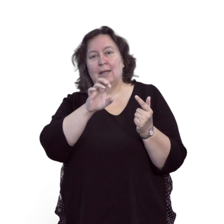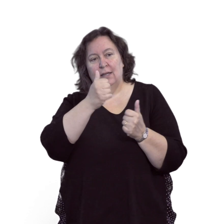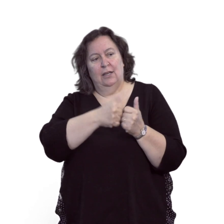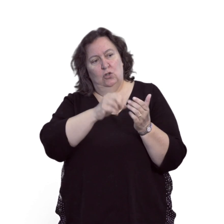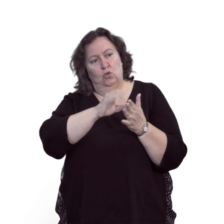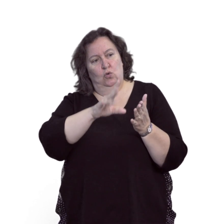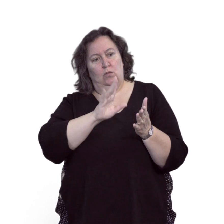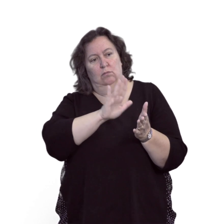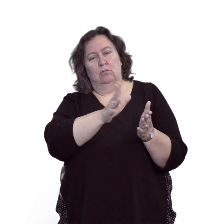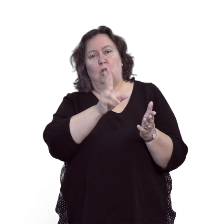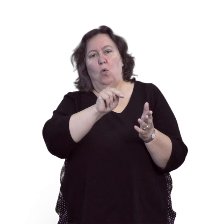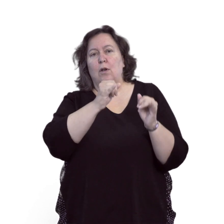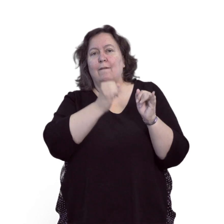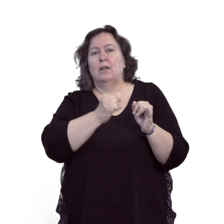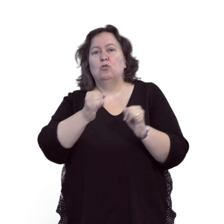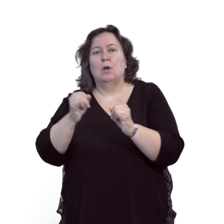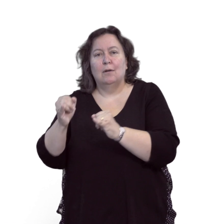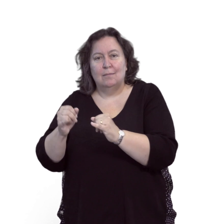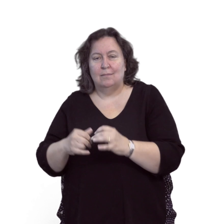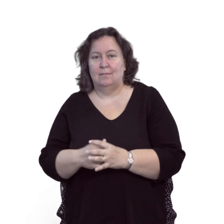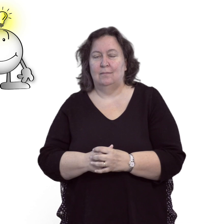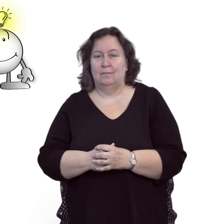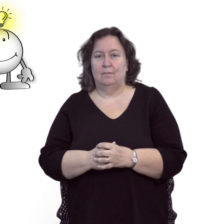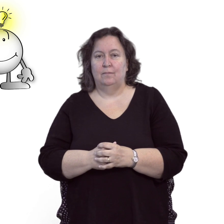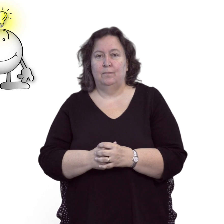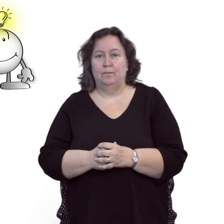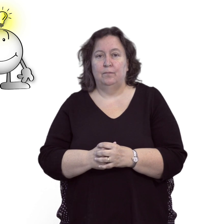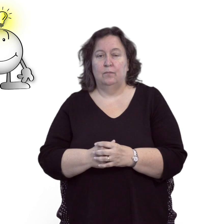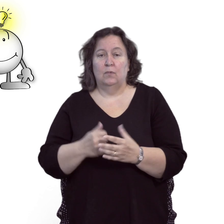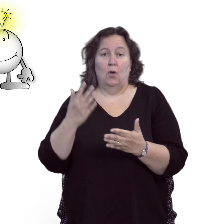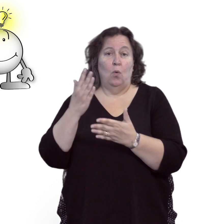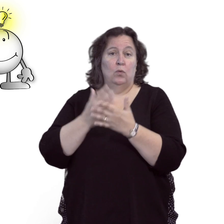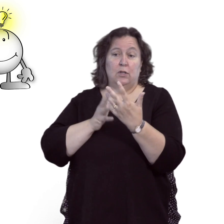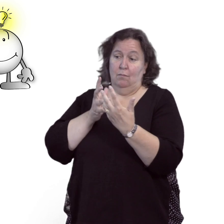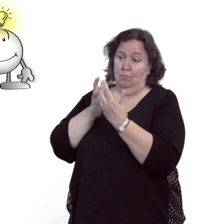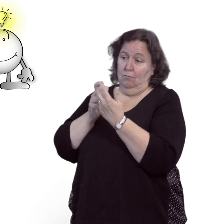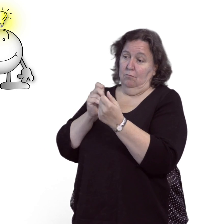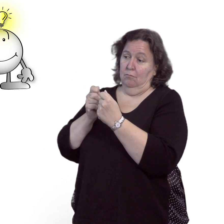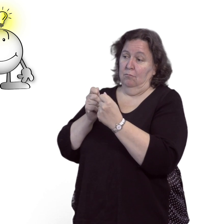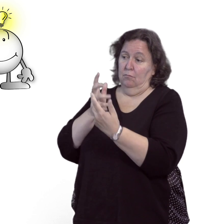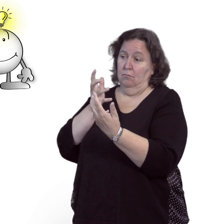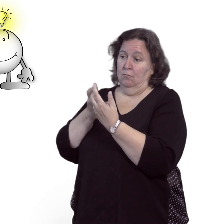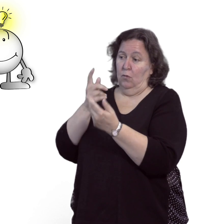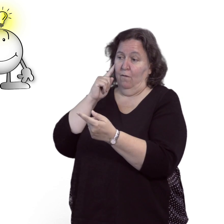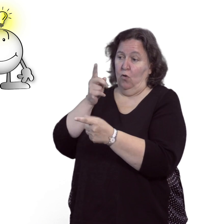What works for a hard of hearing student with a moderate hearing loss in both ears may not work for another student